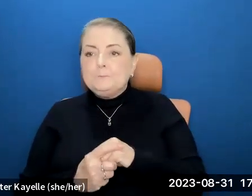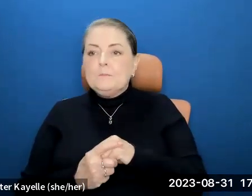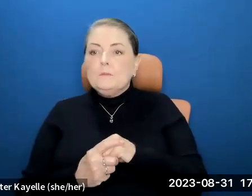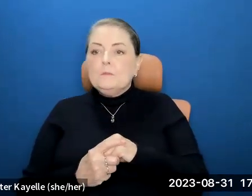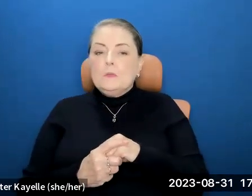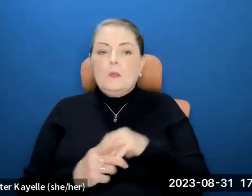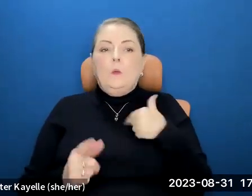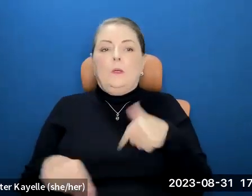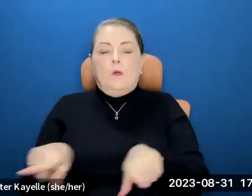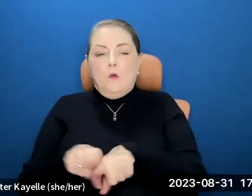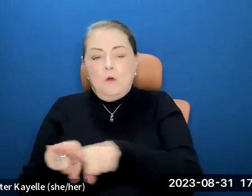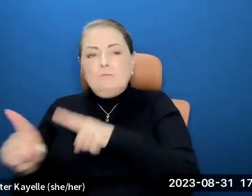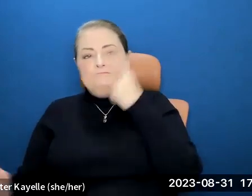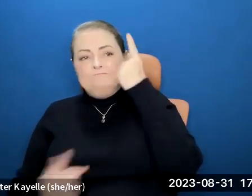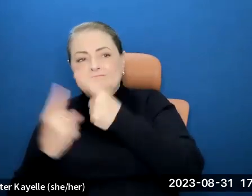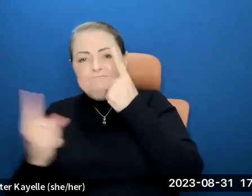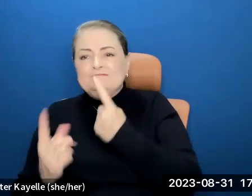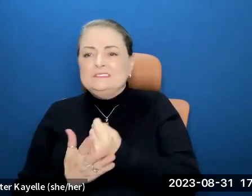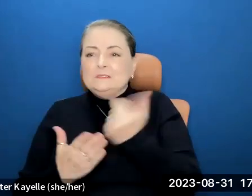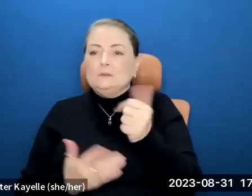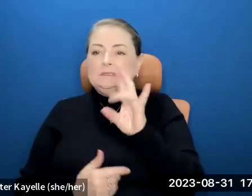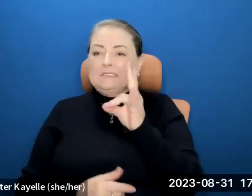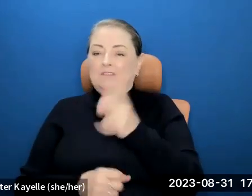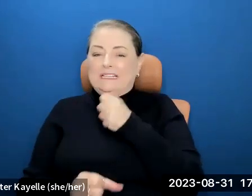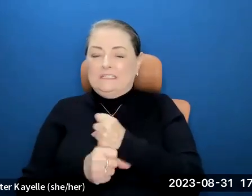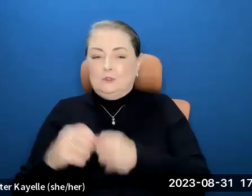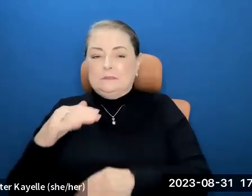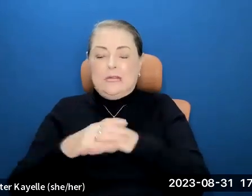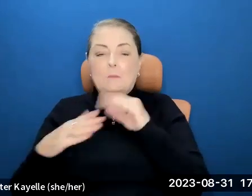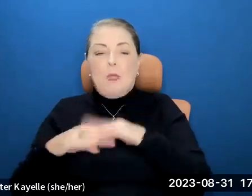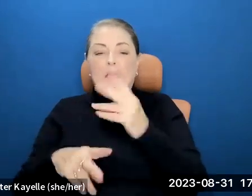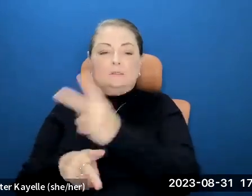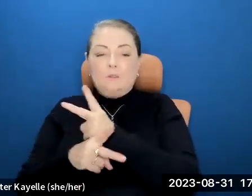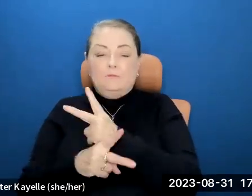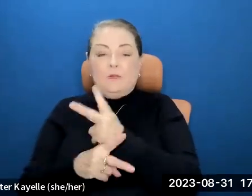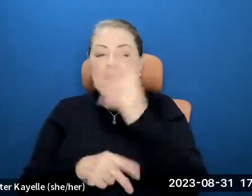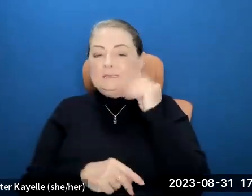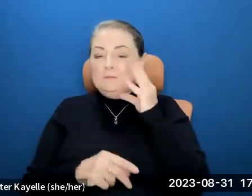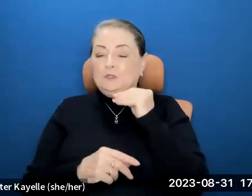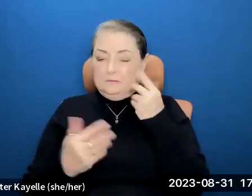we are also considering eliminating the seven year cap on supervised experience earned we heard